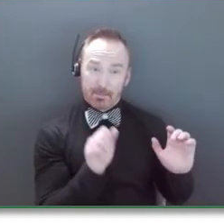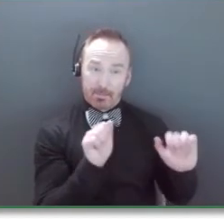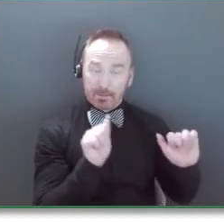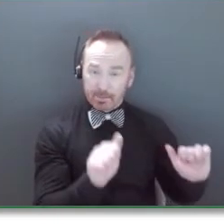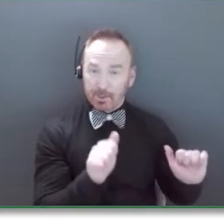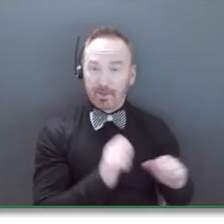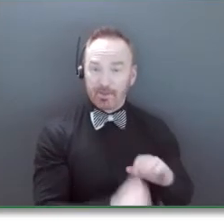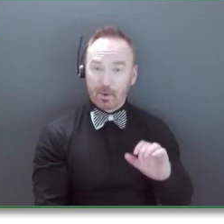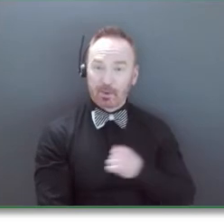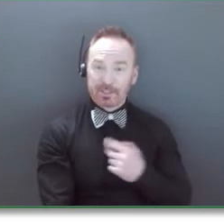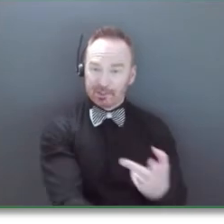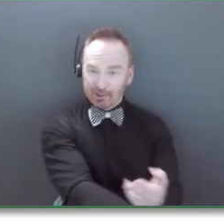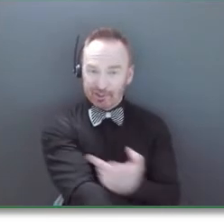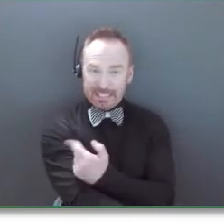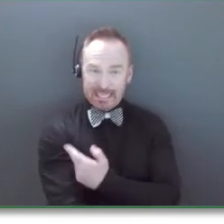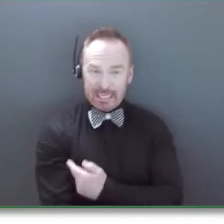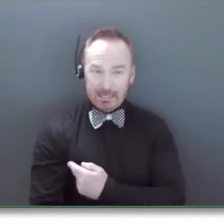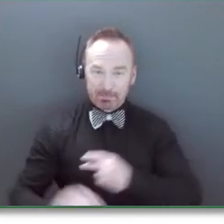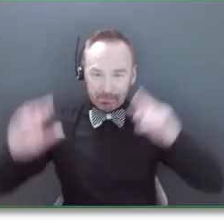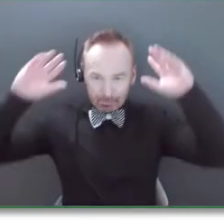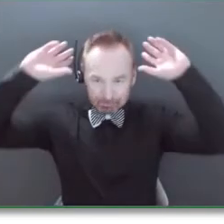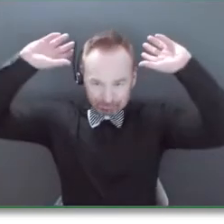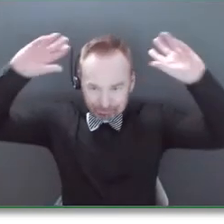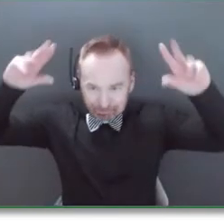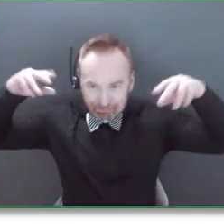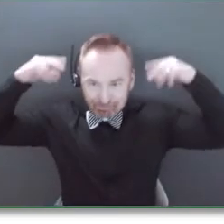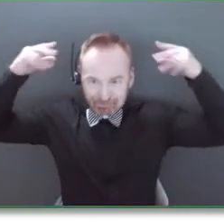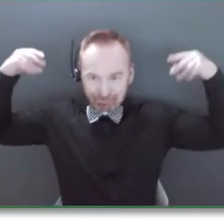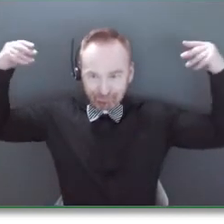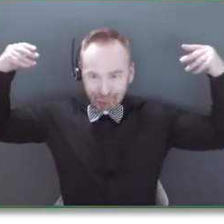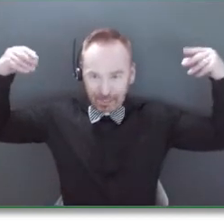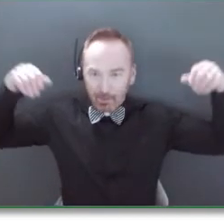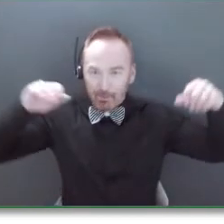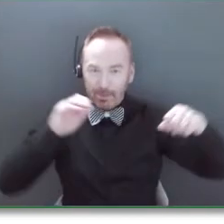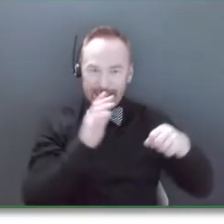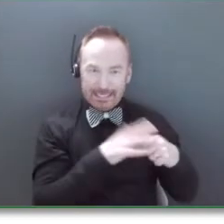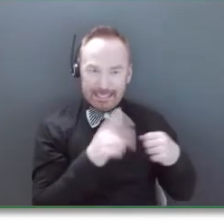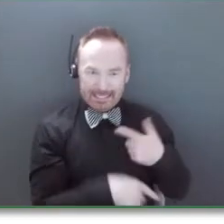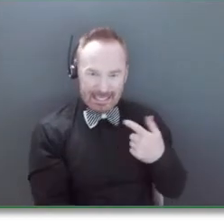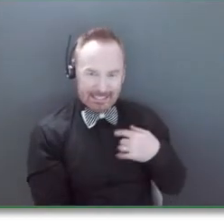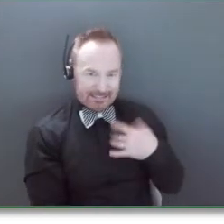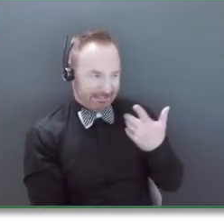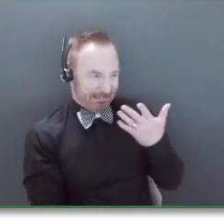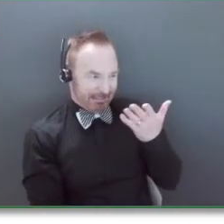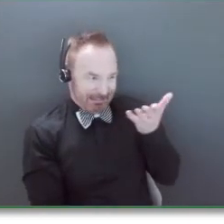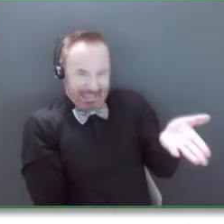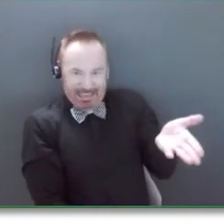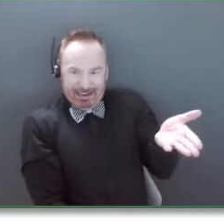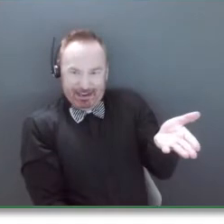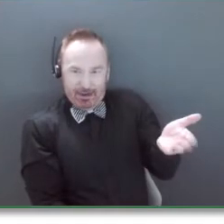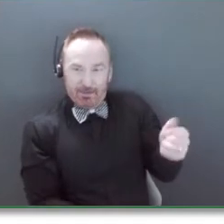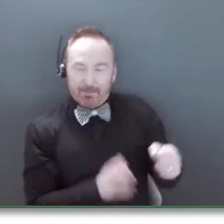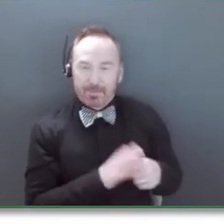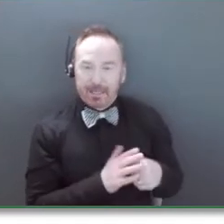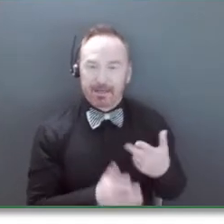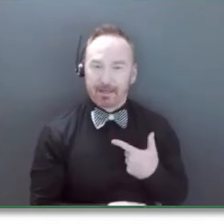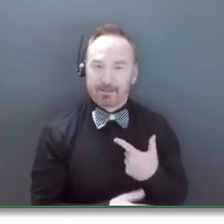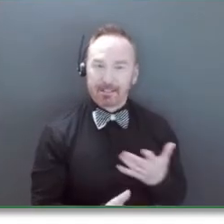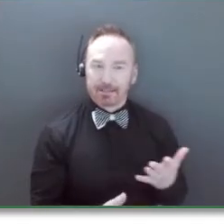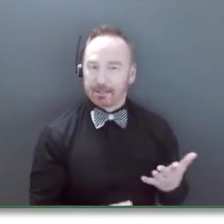everybody gets to gets to have during their lifetimes but is a very exciting one. Personally I was once almost run over by a bighorn sheep